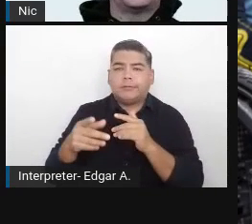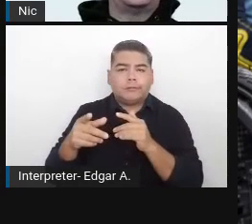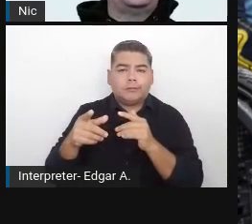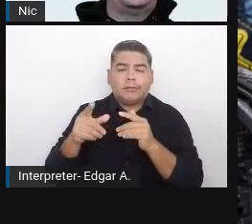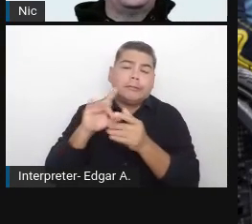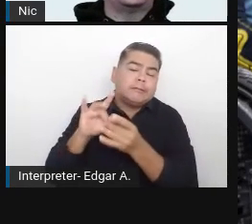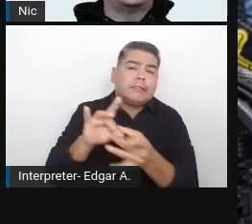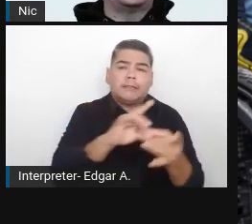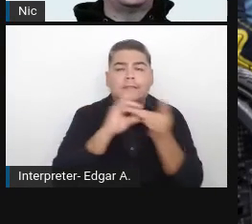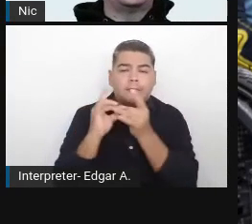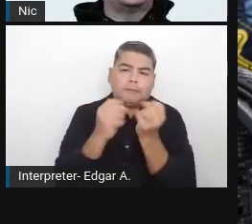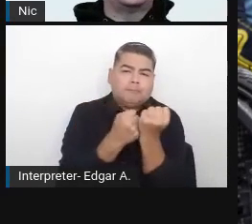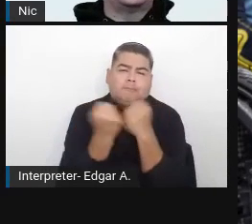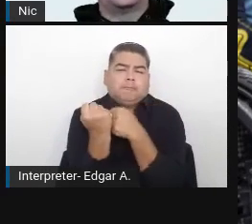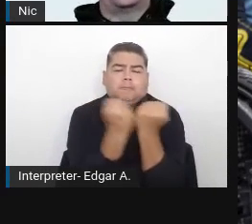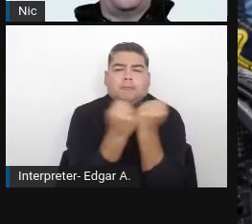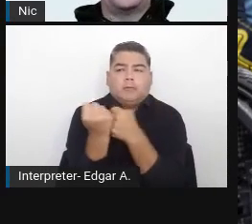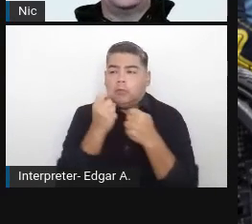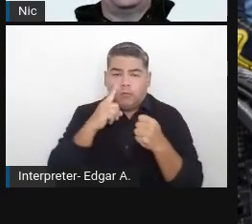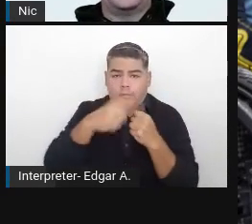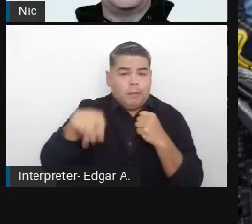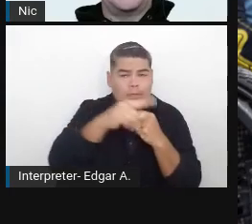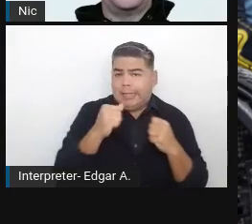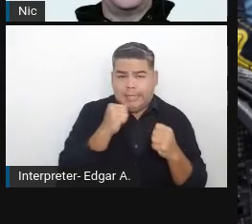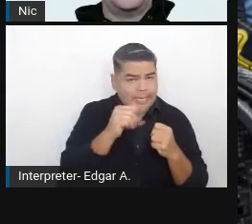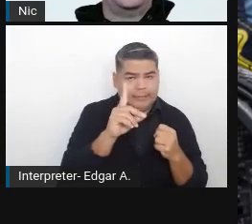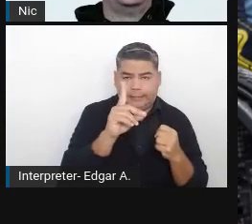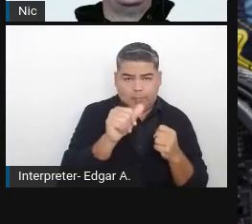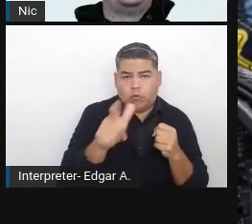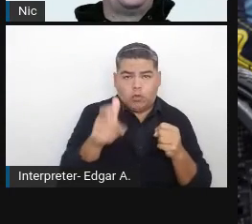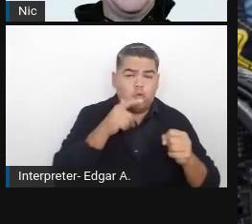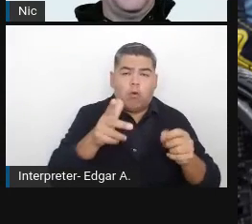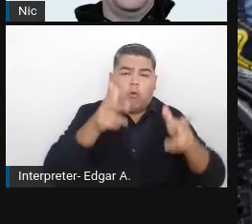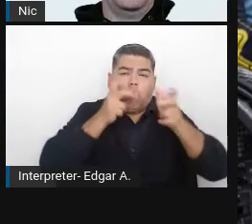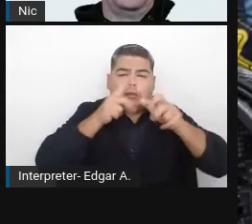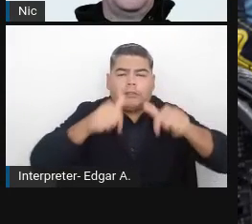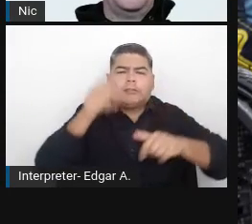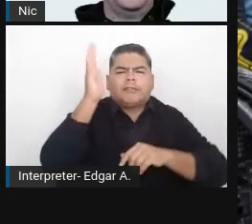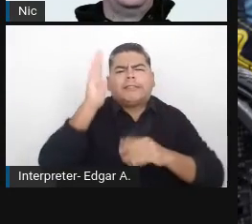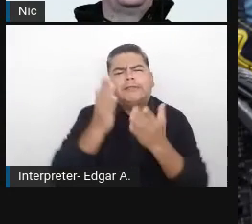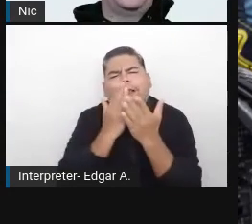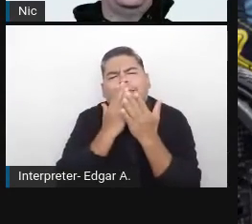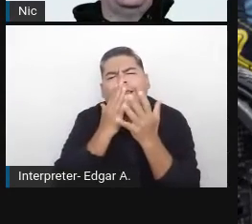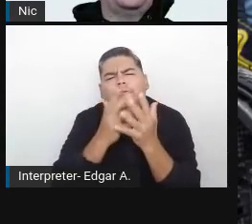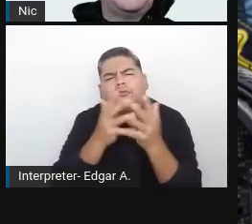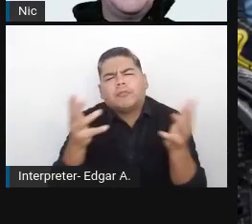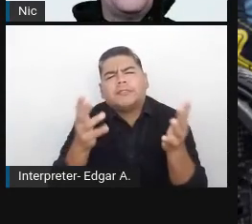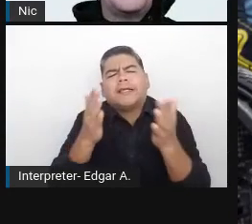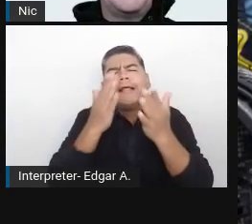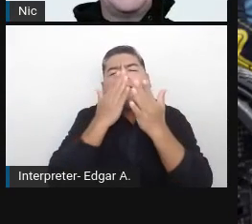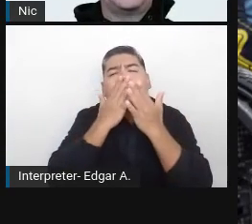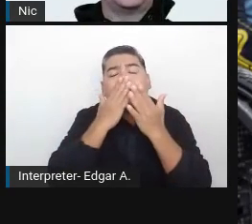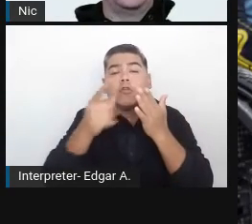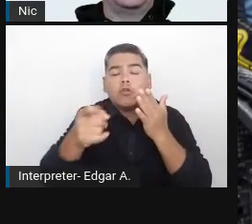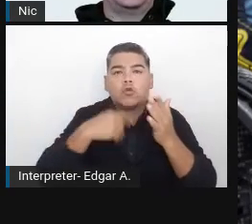To those non-disabled folks watching the presentation, thank you. Thank you for being interested in accessibility.